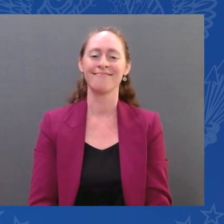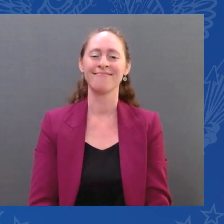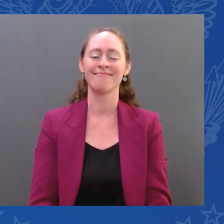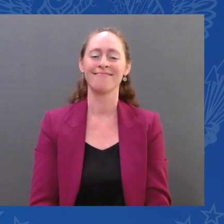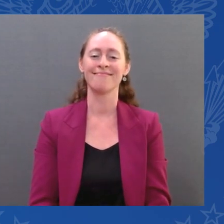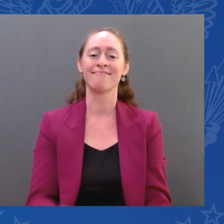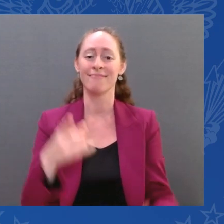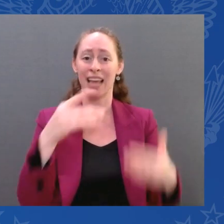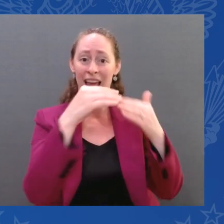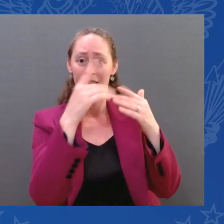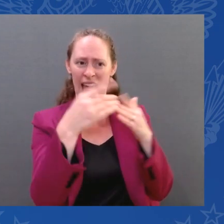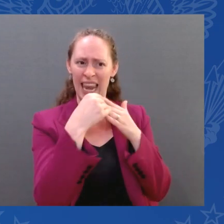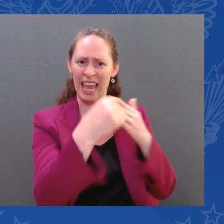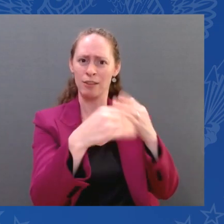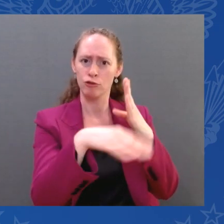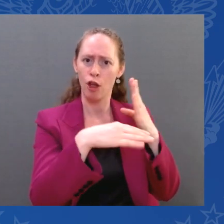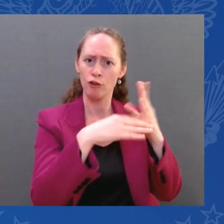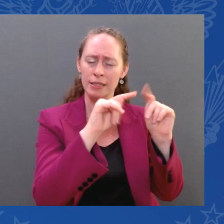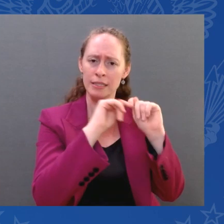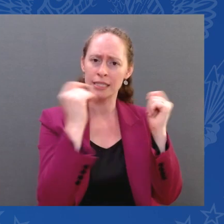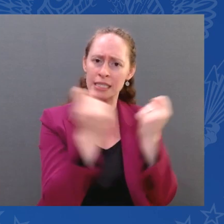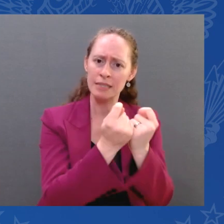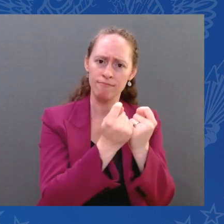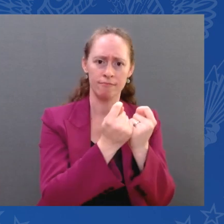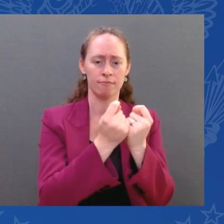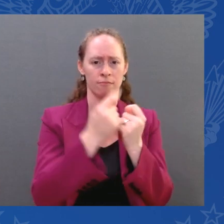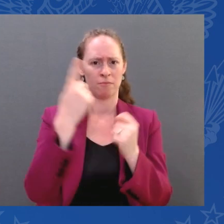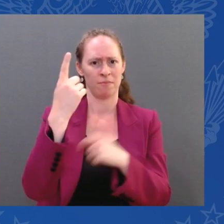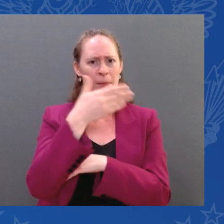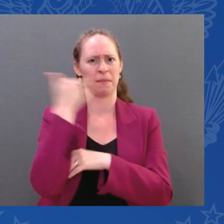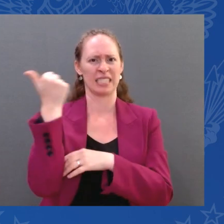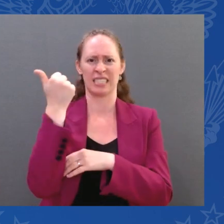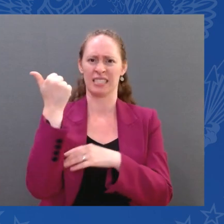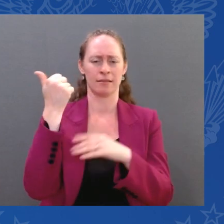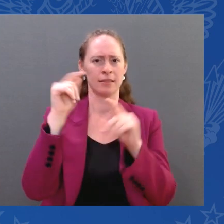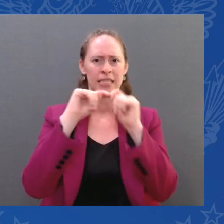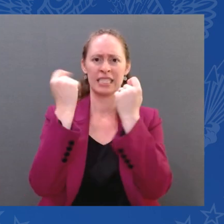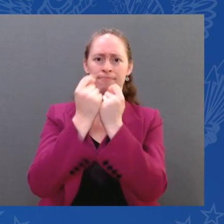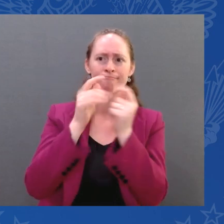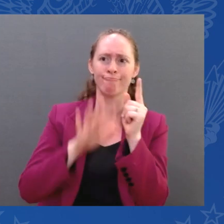in their successful fight for equal pay. Megan Rapinoe challenges and inspires